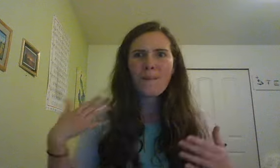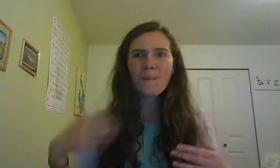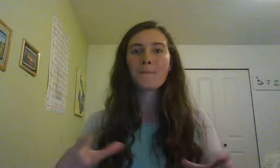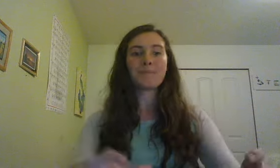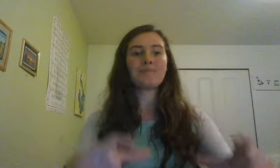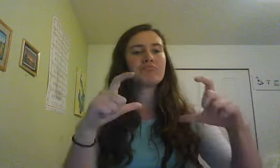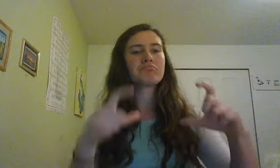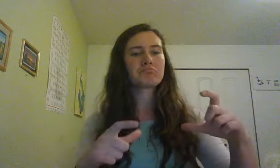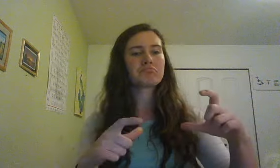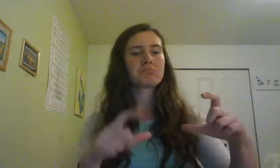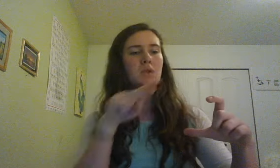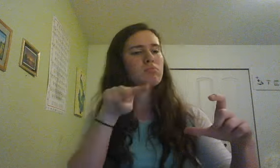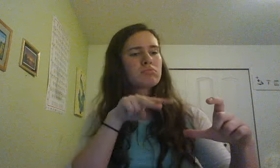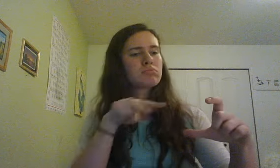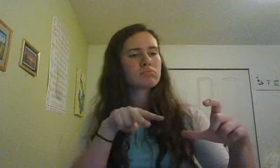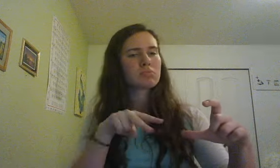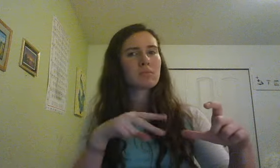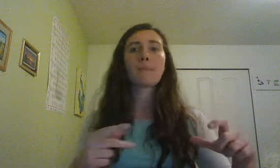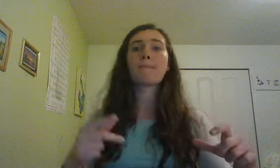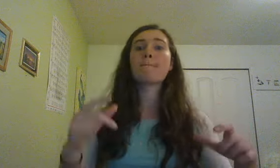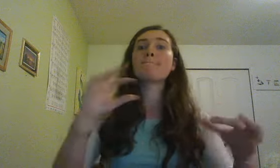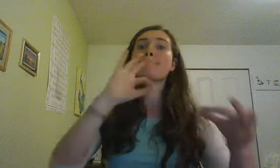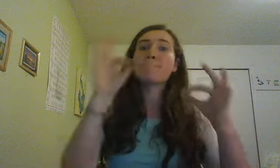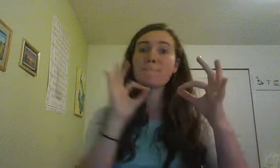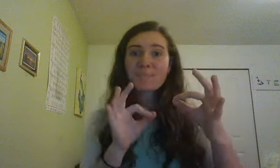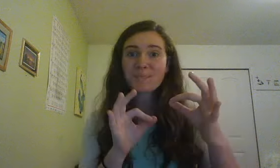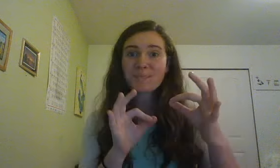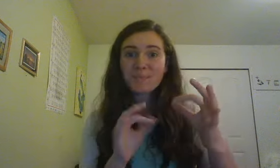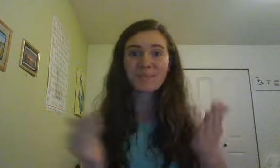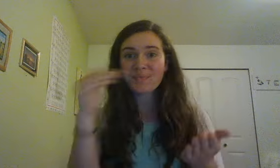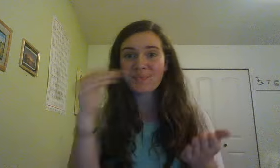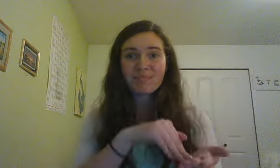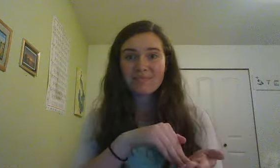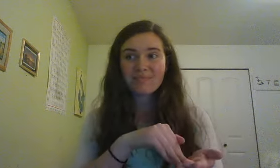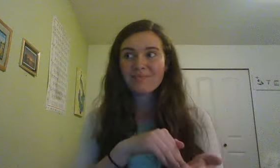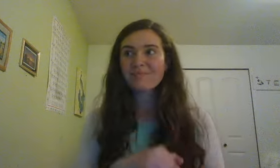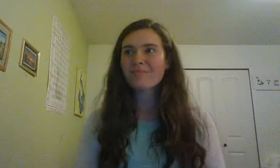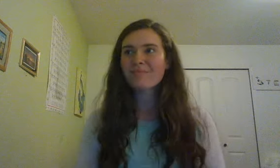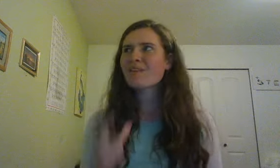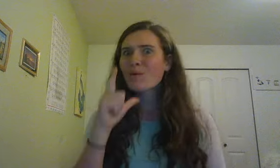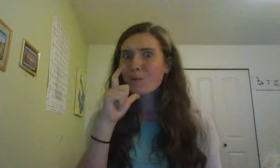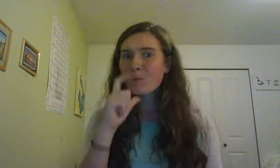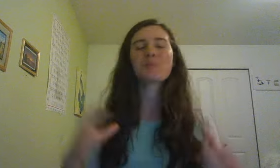He picked up the shoes and examined them. They were perfect, once again. Who dunnit???